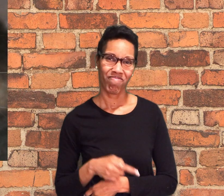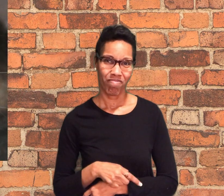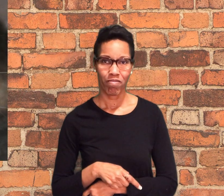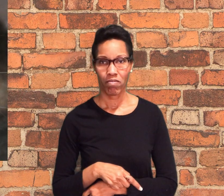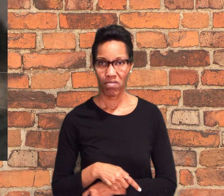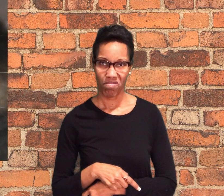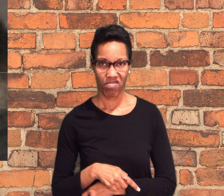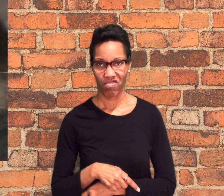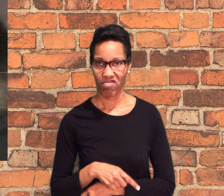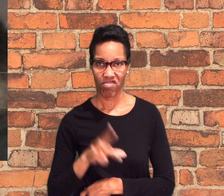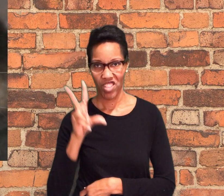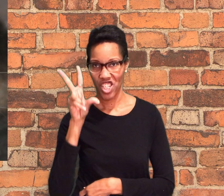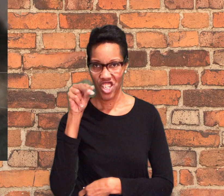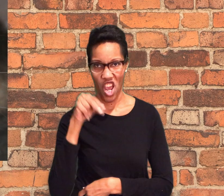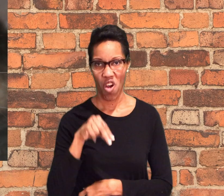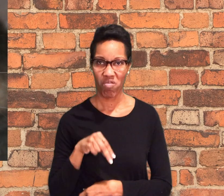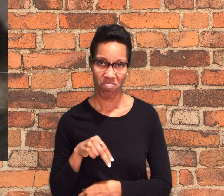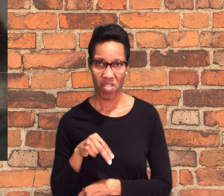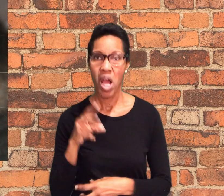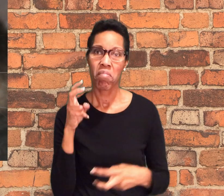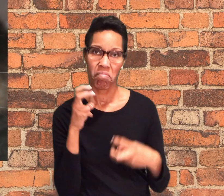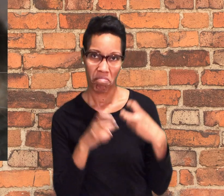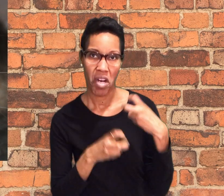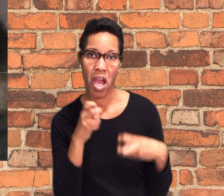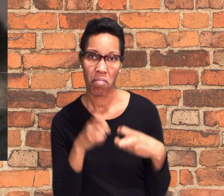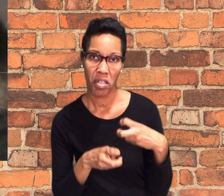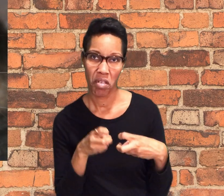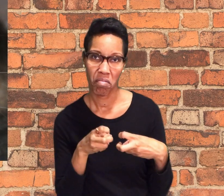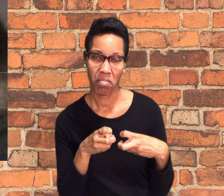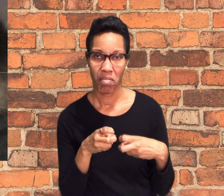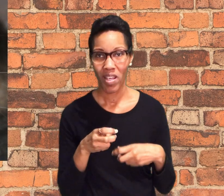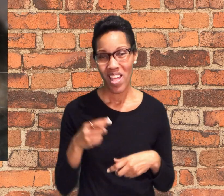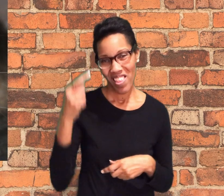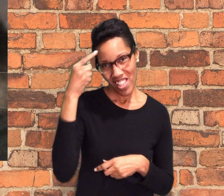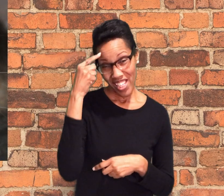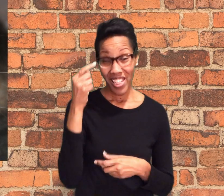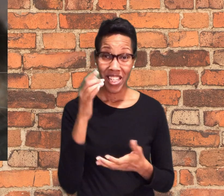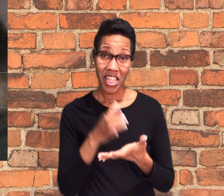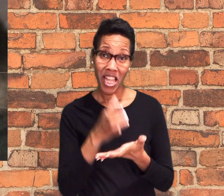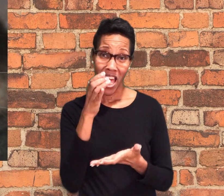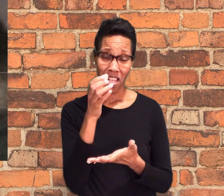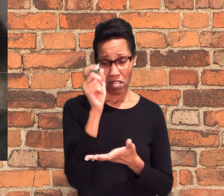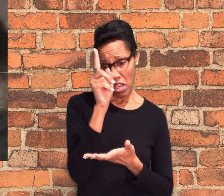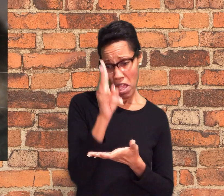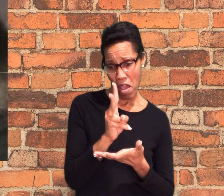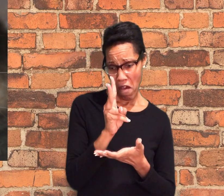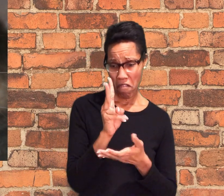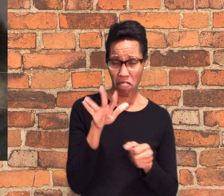no! there's a problem glass half full mm-hmm